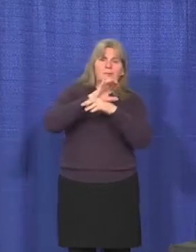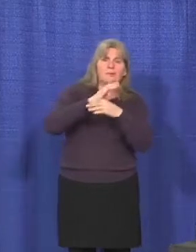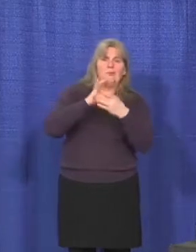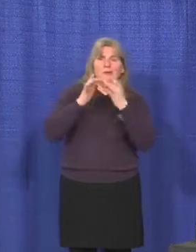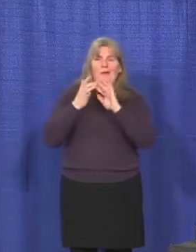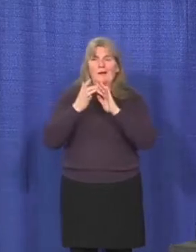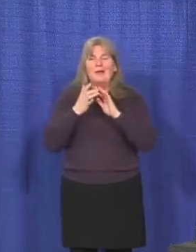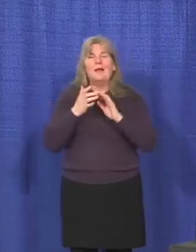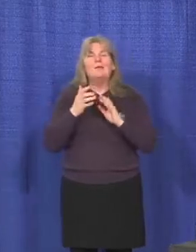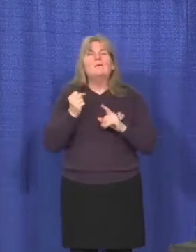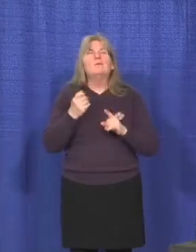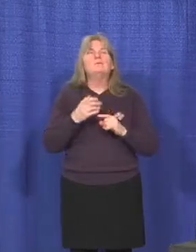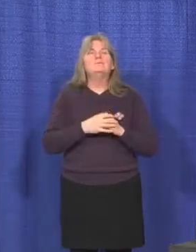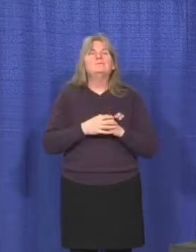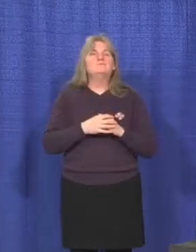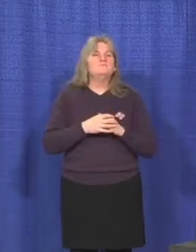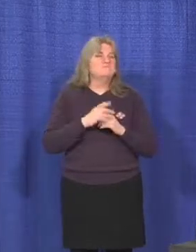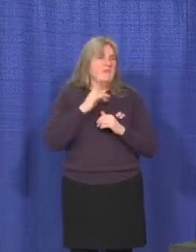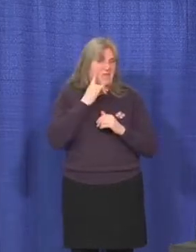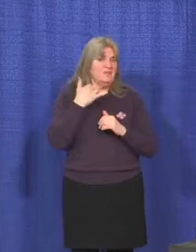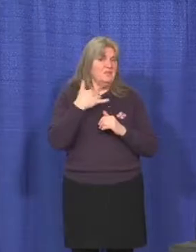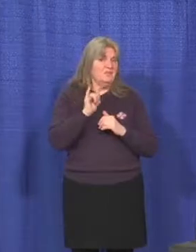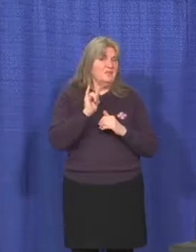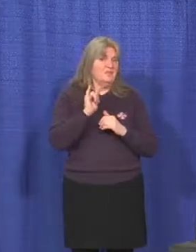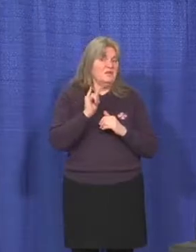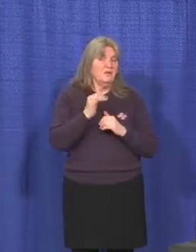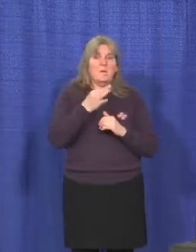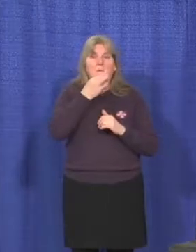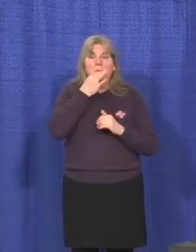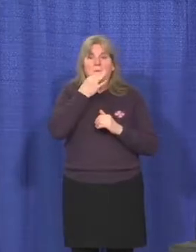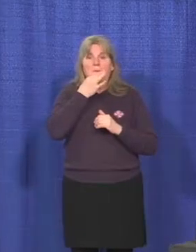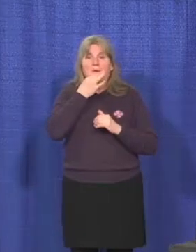So I think to some extent that's happening with specialist care